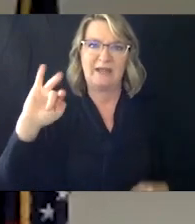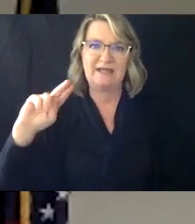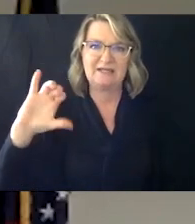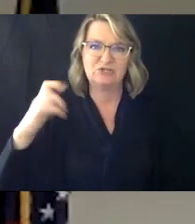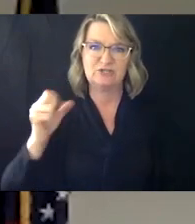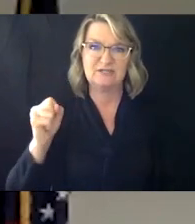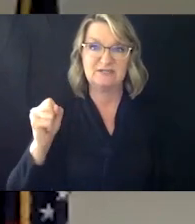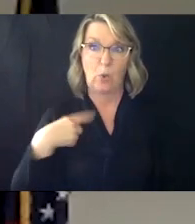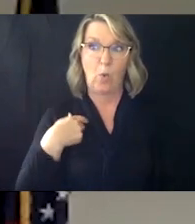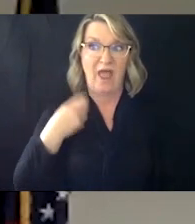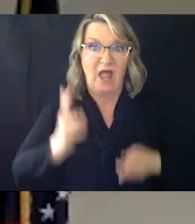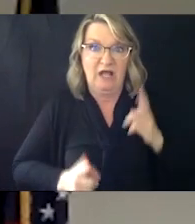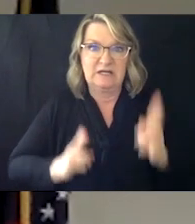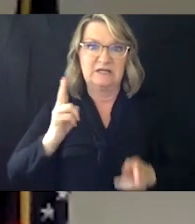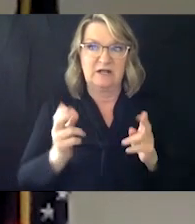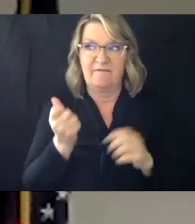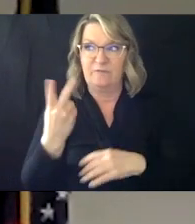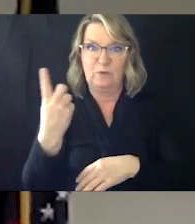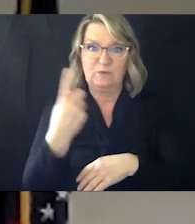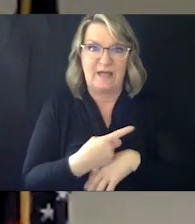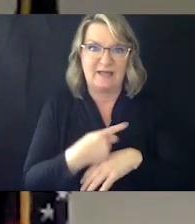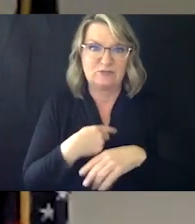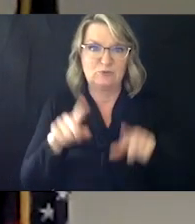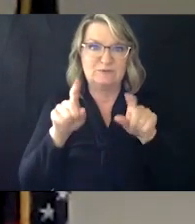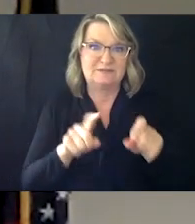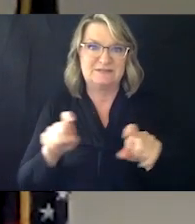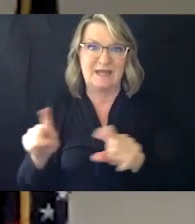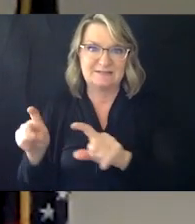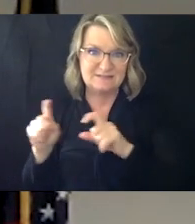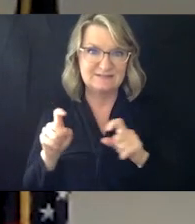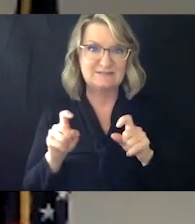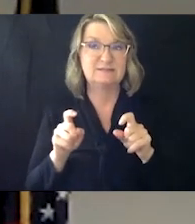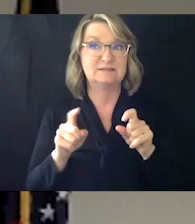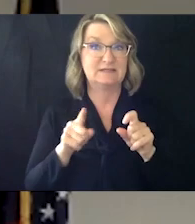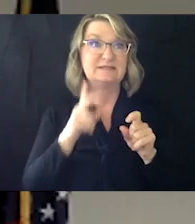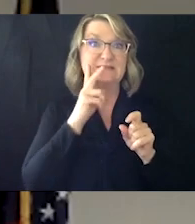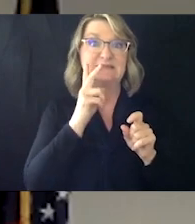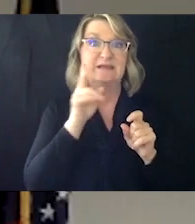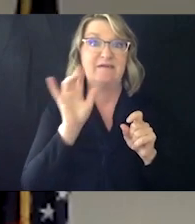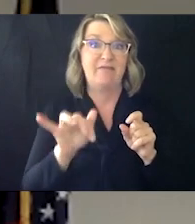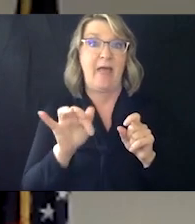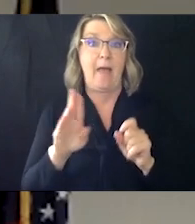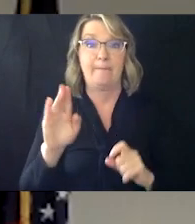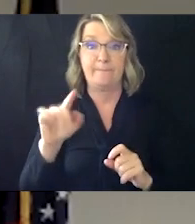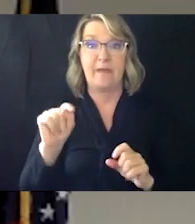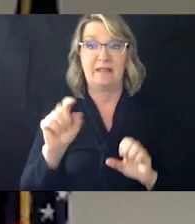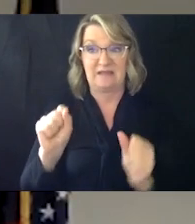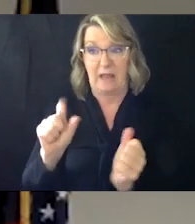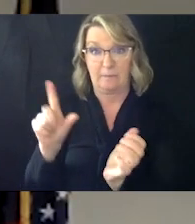do a lot of stress testing to identify would this ballot be able to be printed using our printers